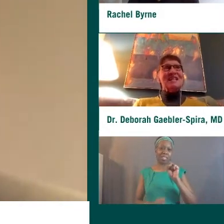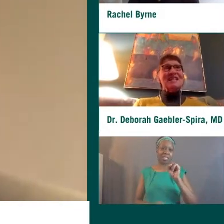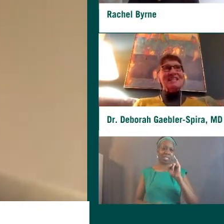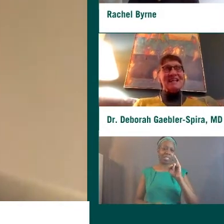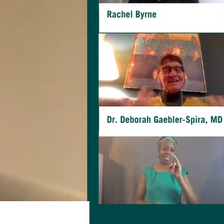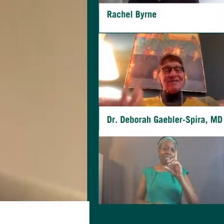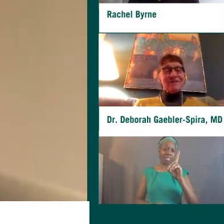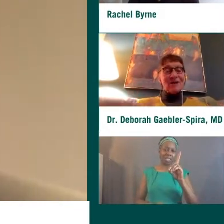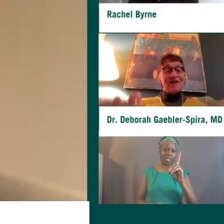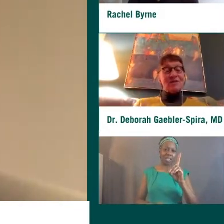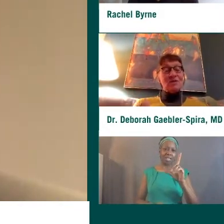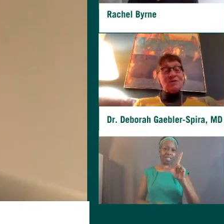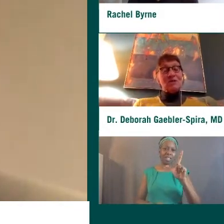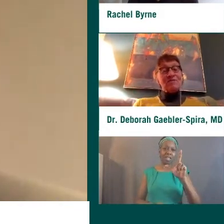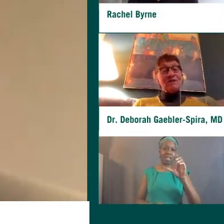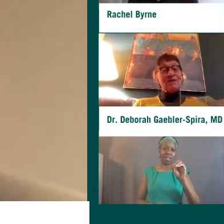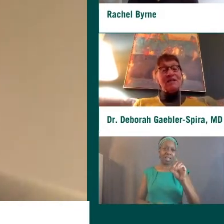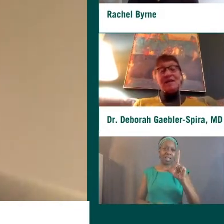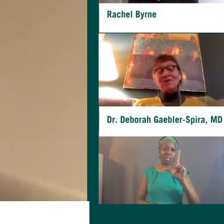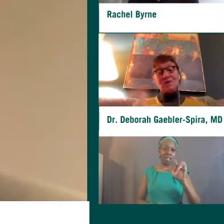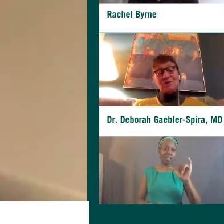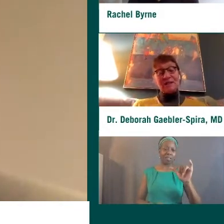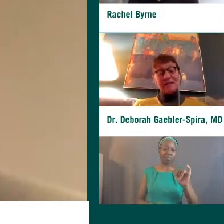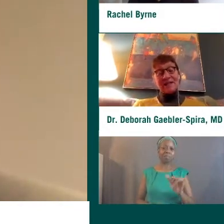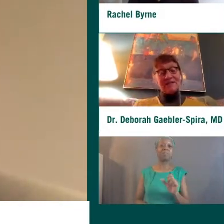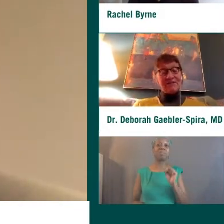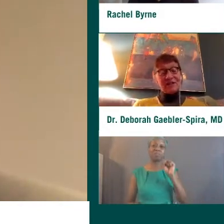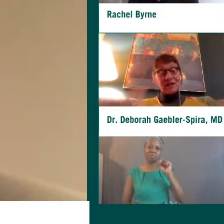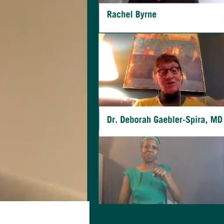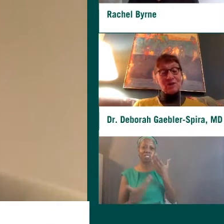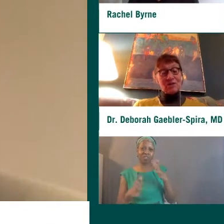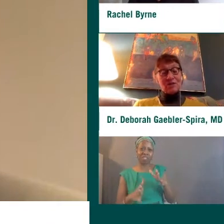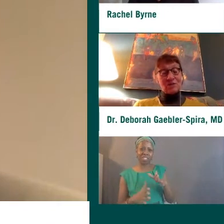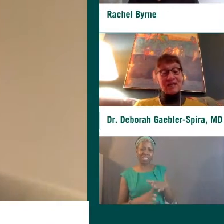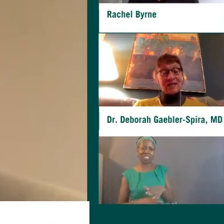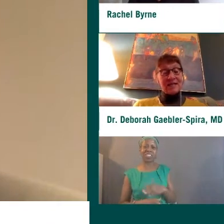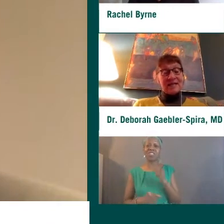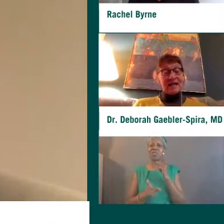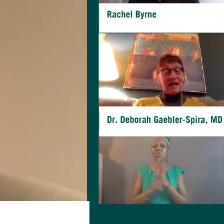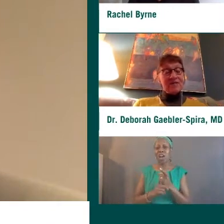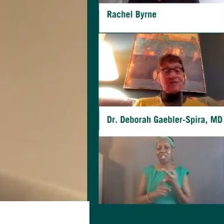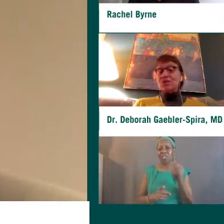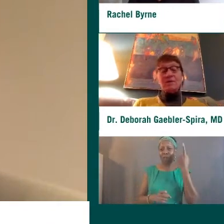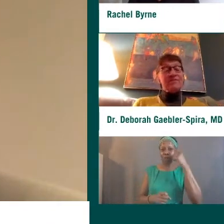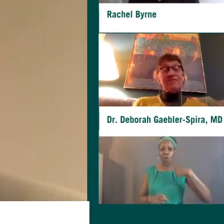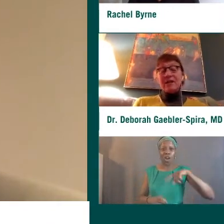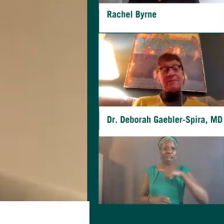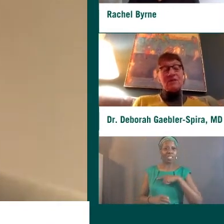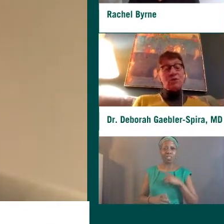And, and so that, for us, it was a very natural kind of connection to say, there are some families